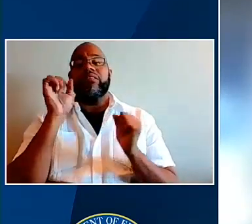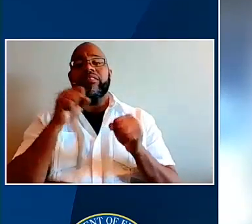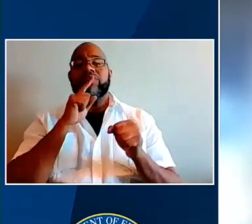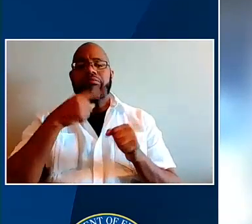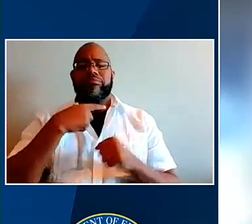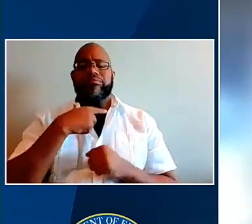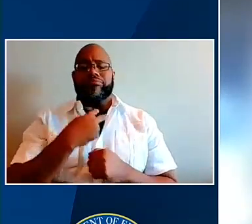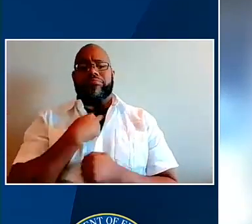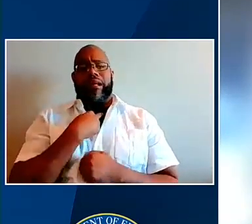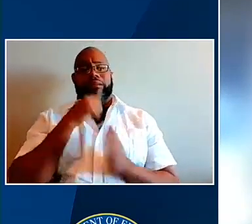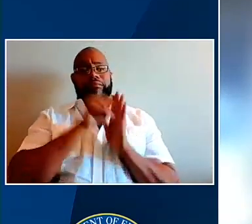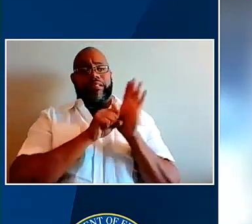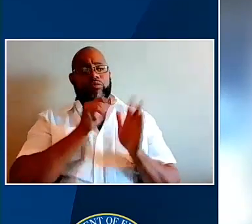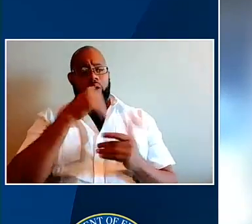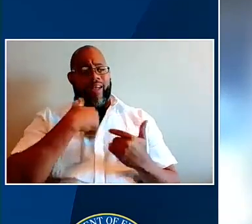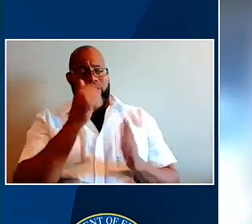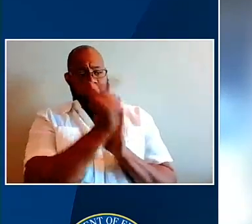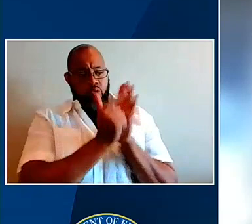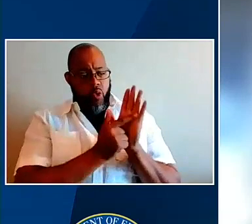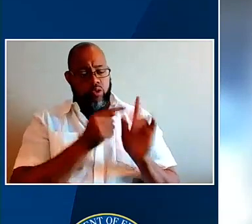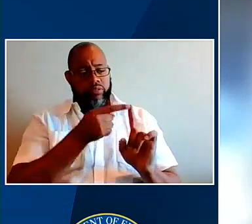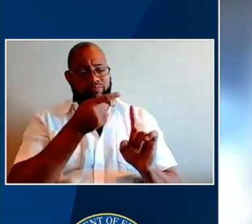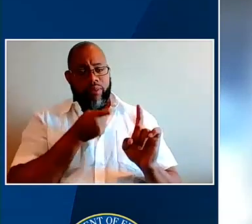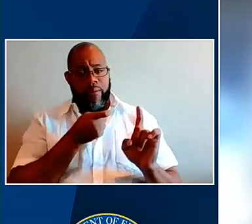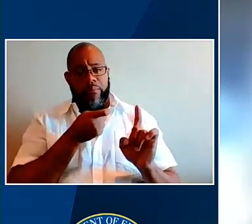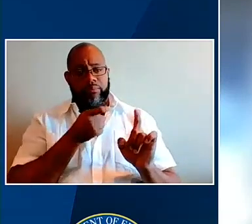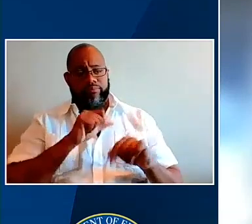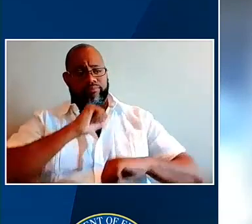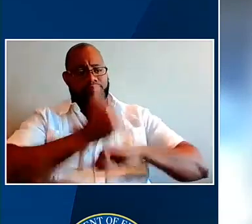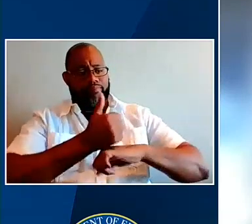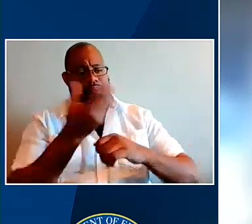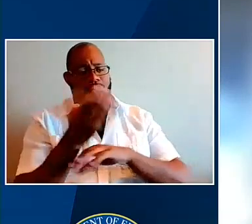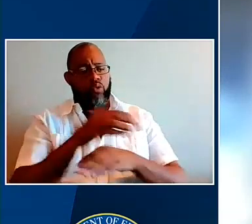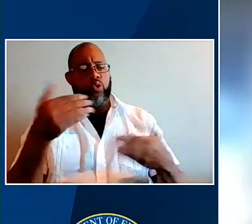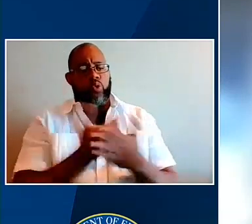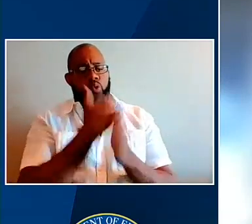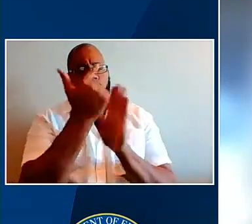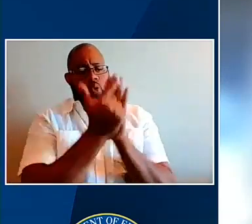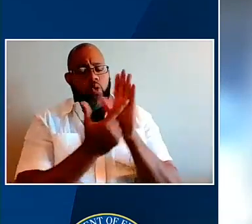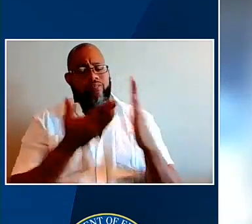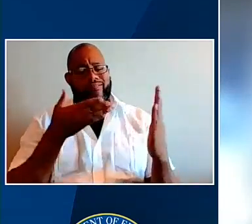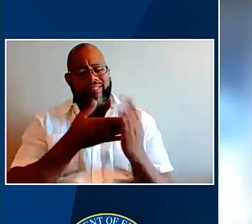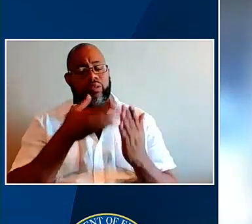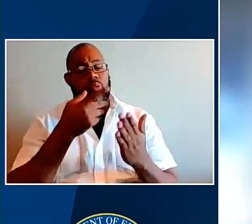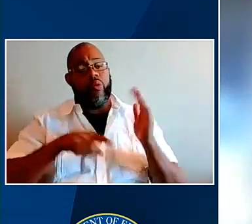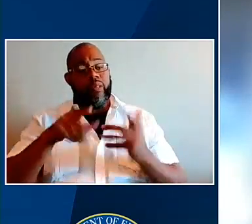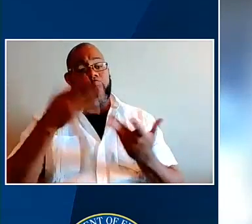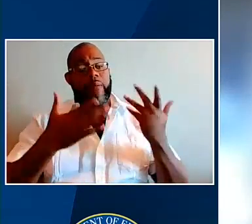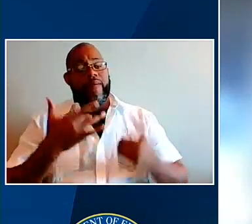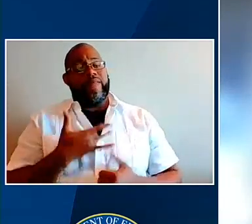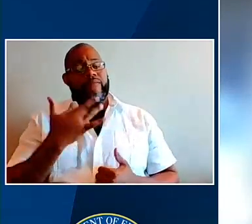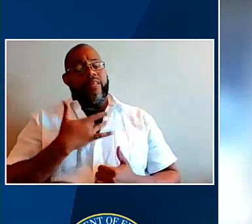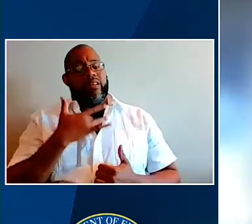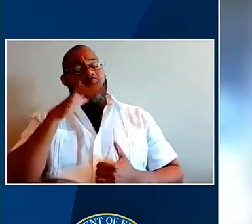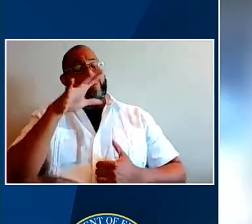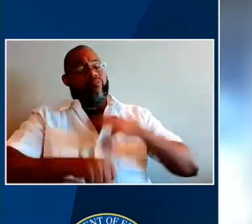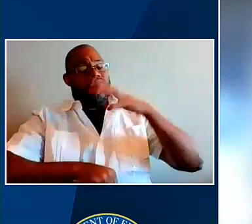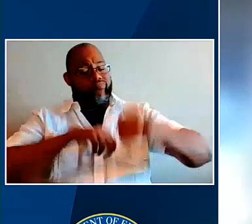don't have those laws from enacting and enforcing new laws against what they may feel are predatory acts by out-of-state